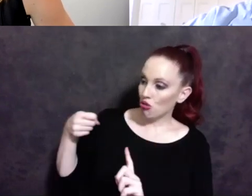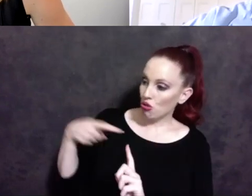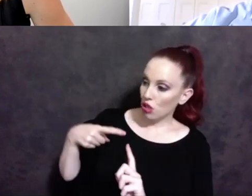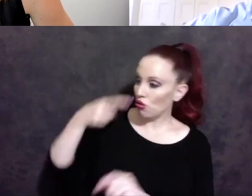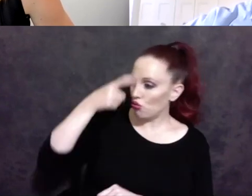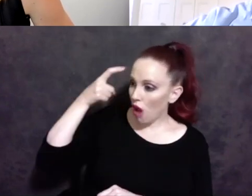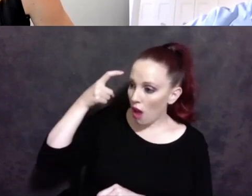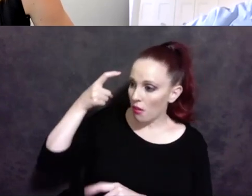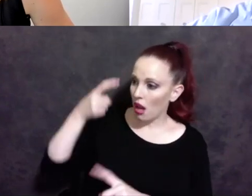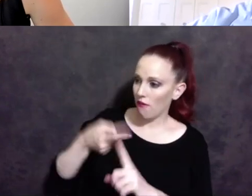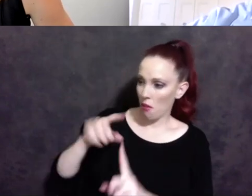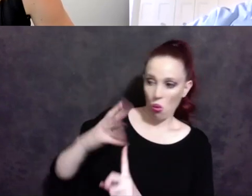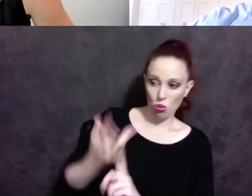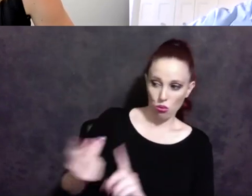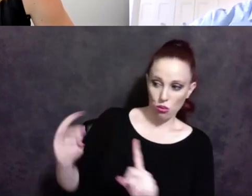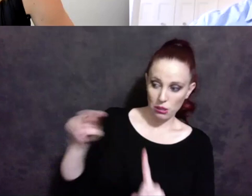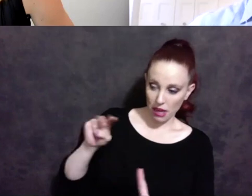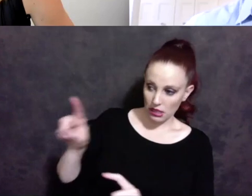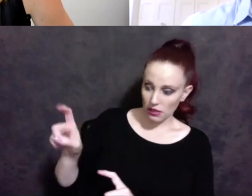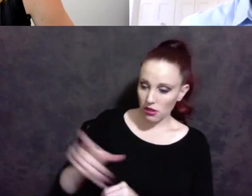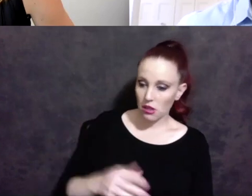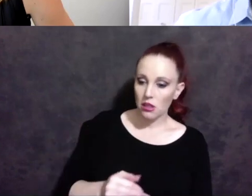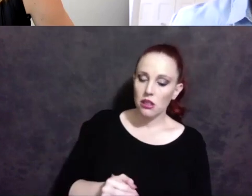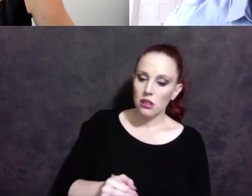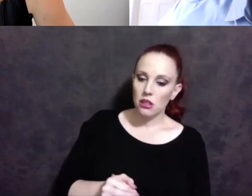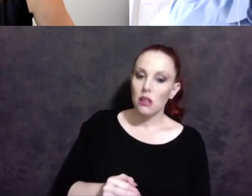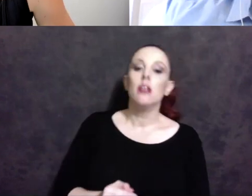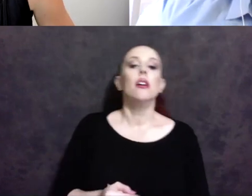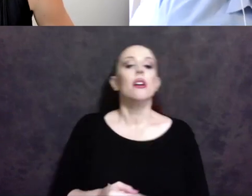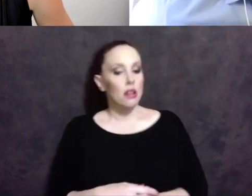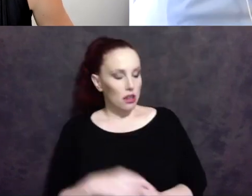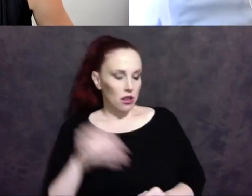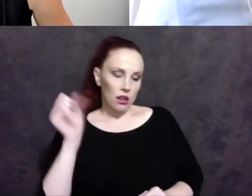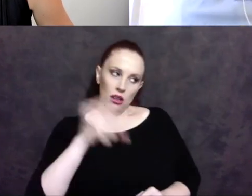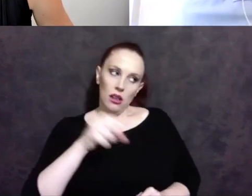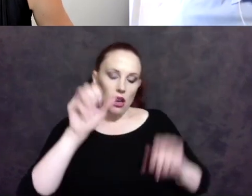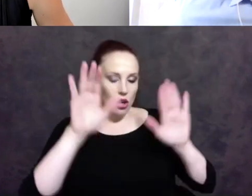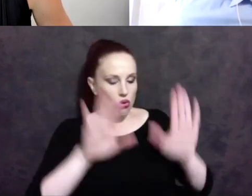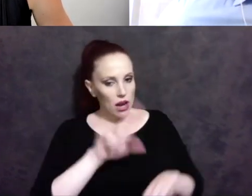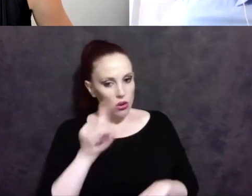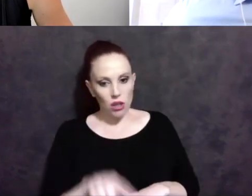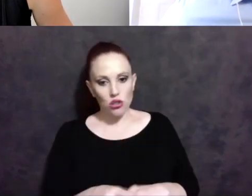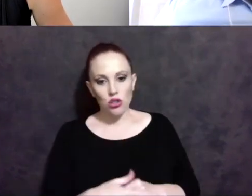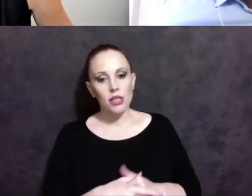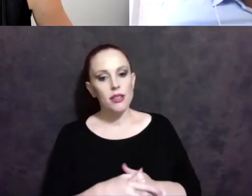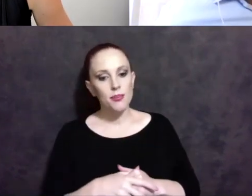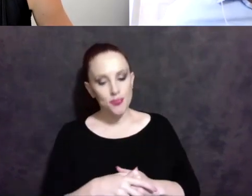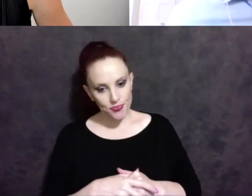a cultural perspective? Yeah. That's a great question. There is two